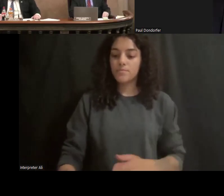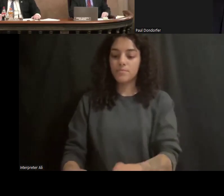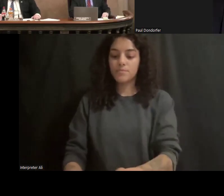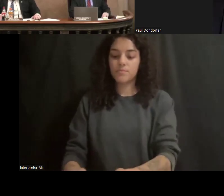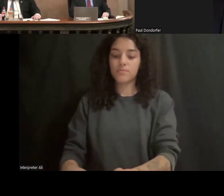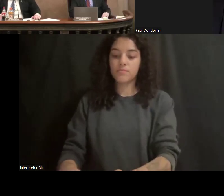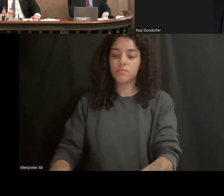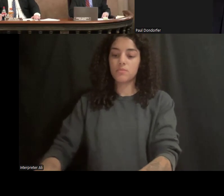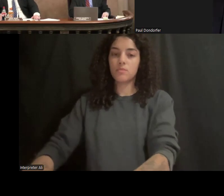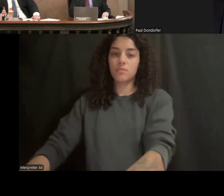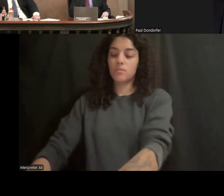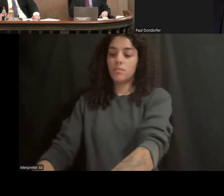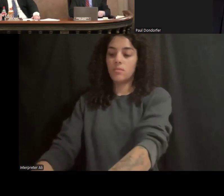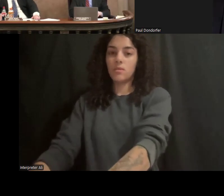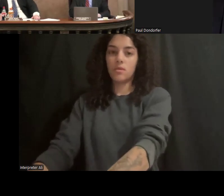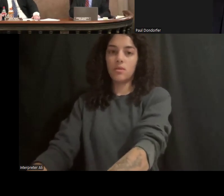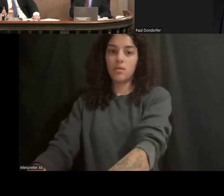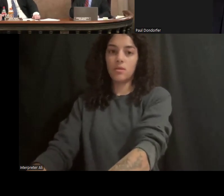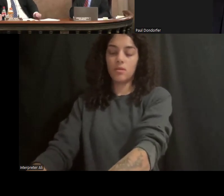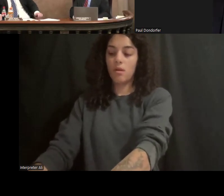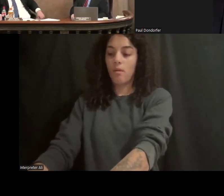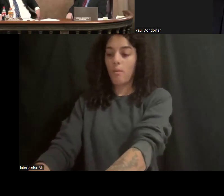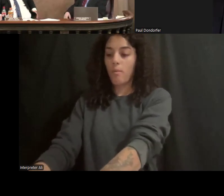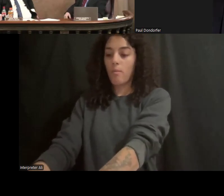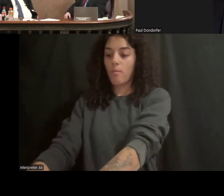I'm sorry